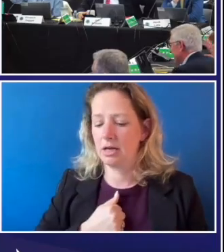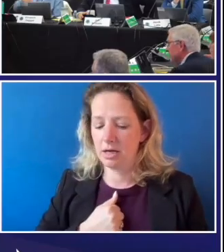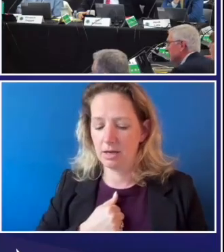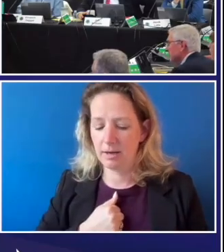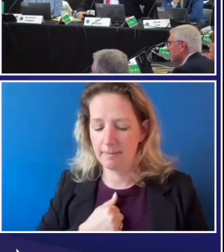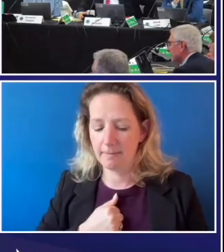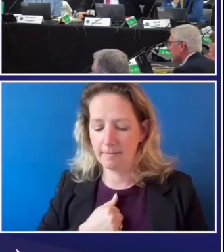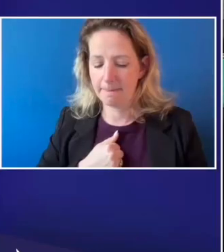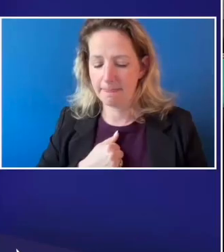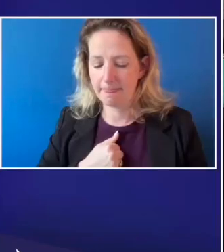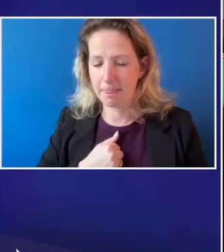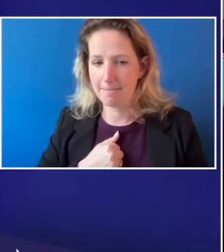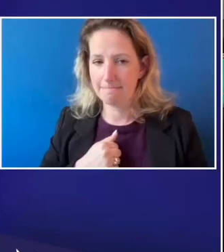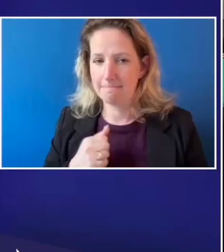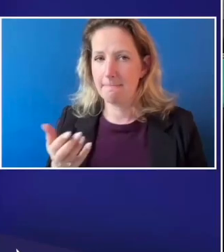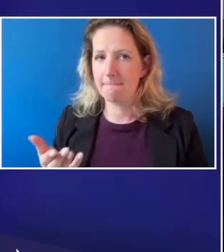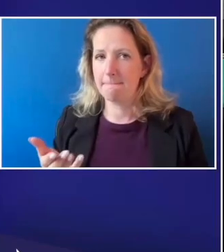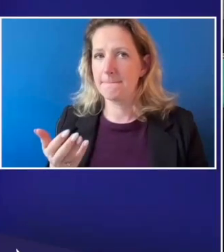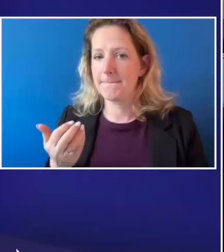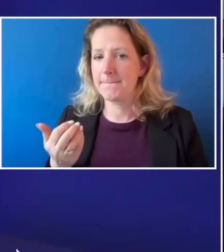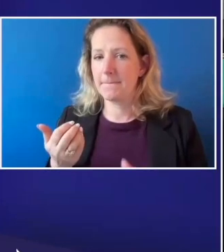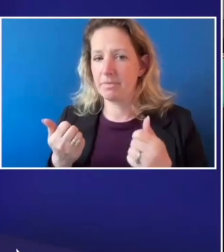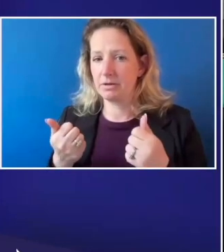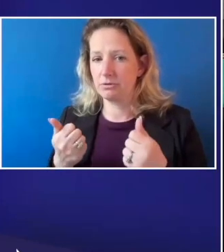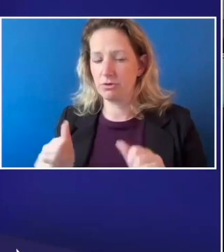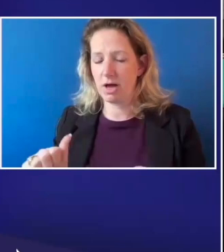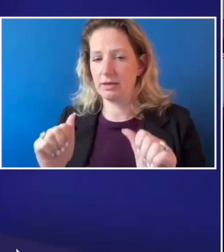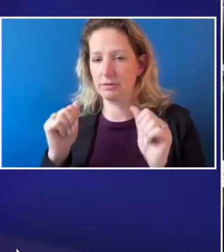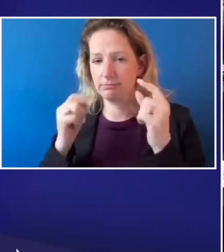entertaining the idea of doing a caucus, and I don't know if that's something you...